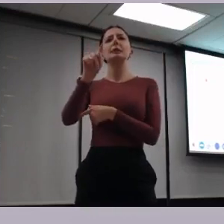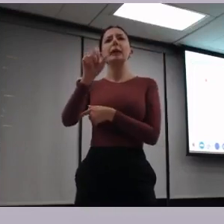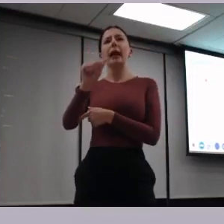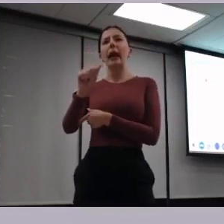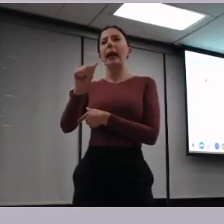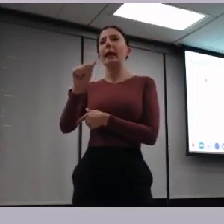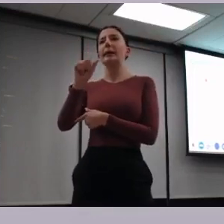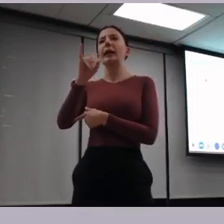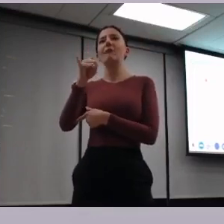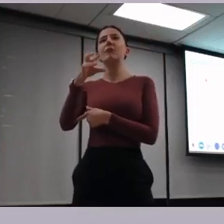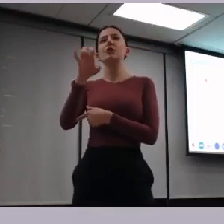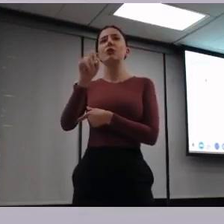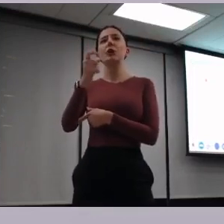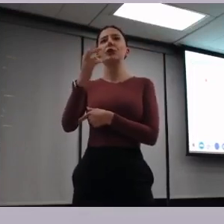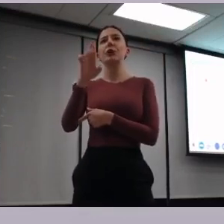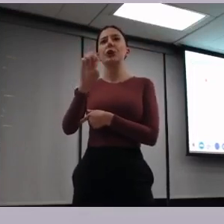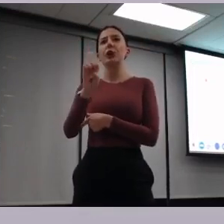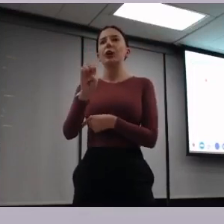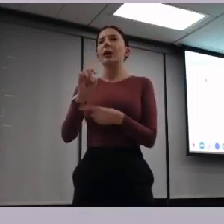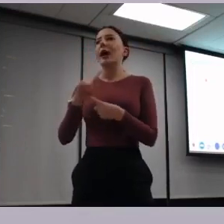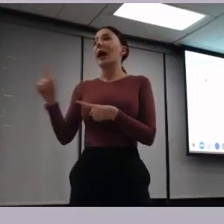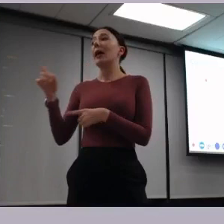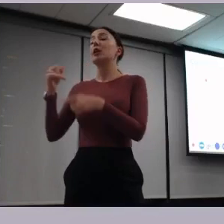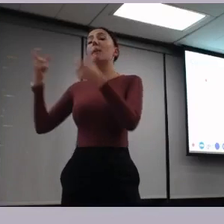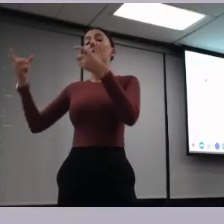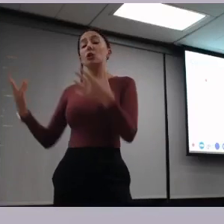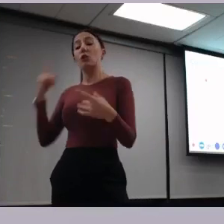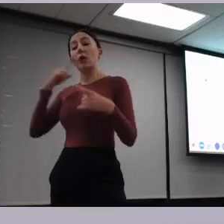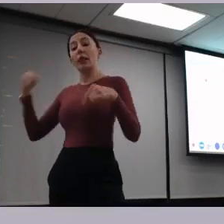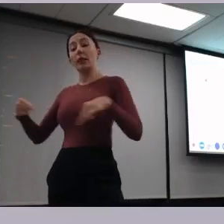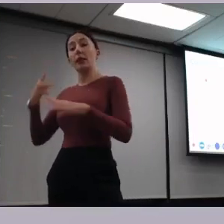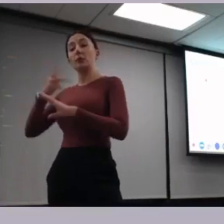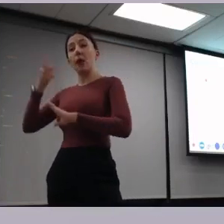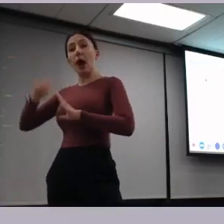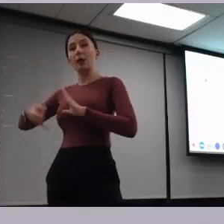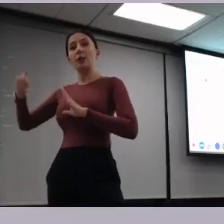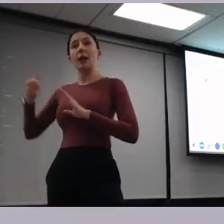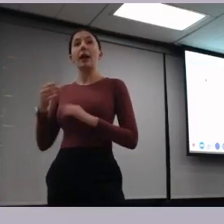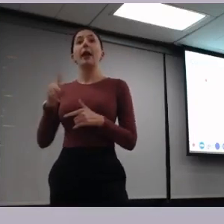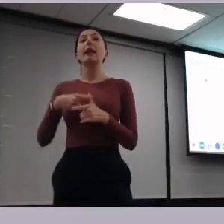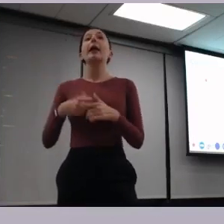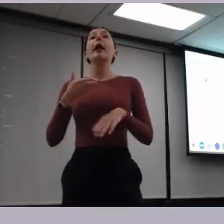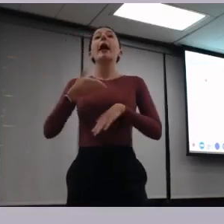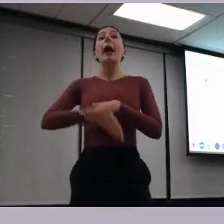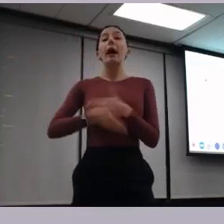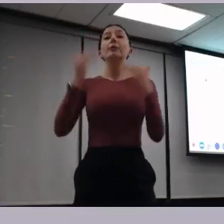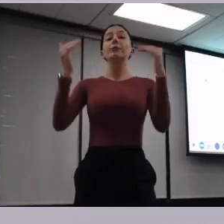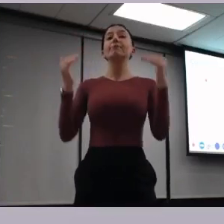She's also the manager on the special infrastructure projects. And then after Emily, you're going to hear from site design themselves.